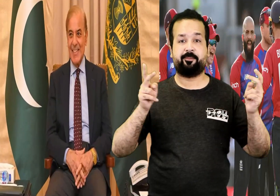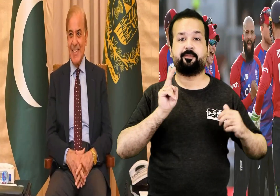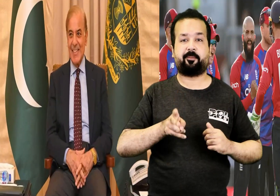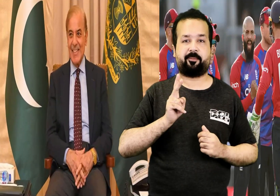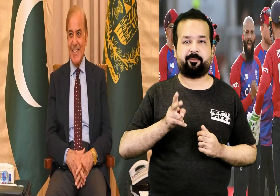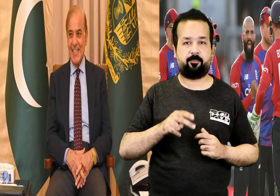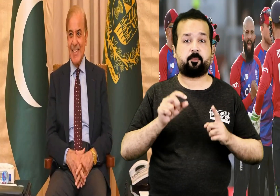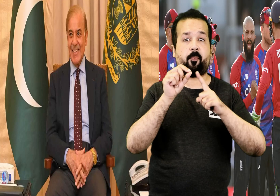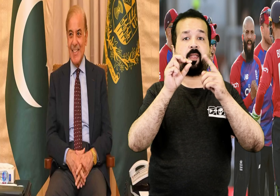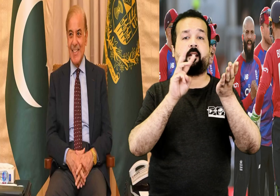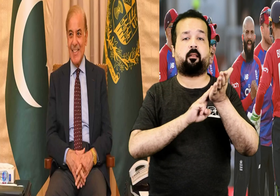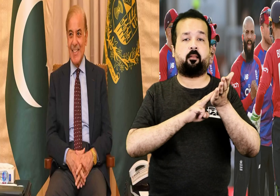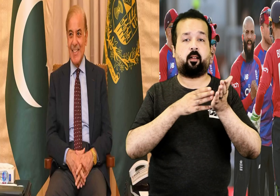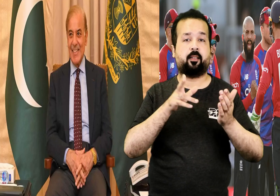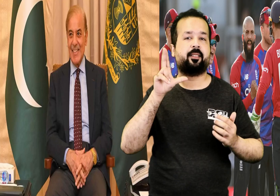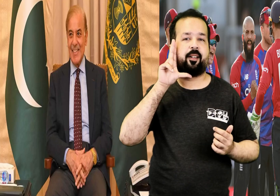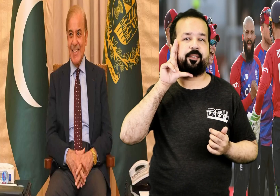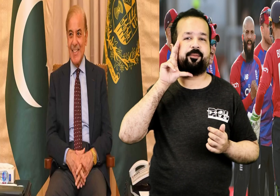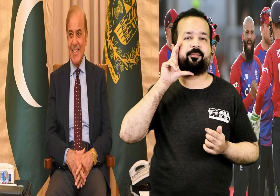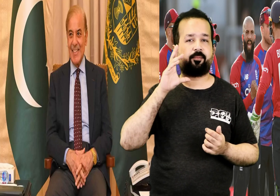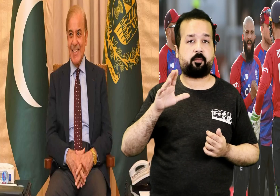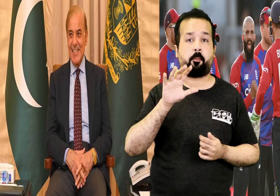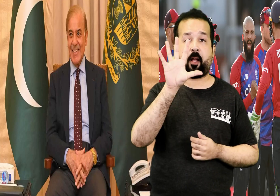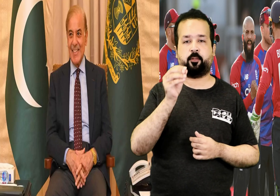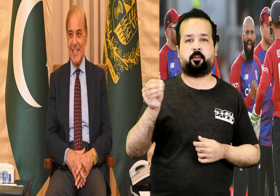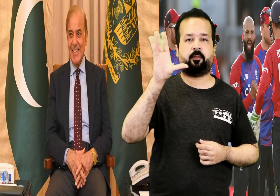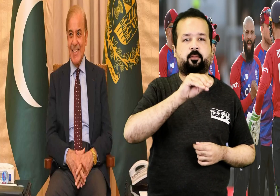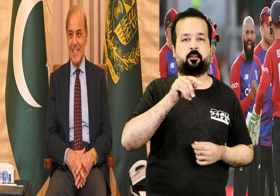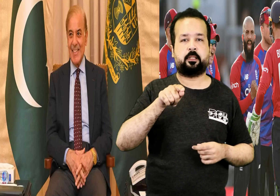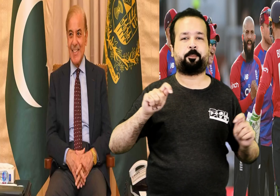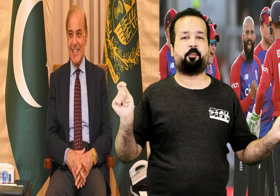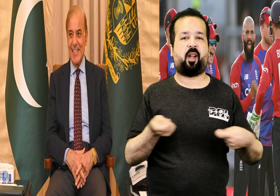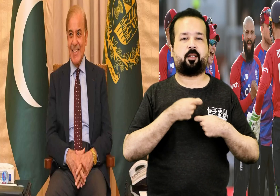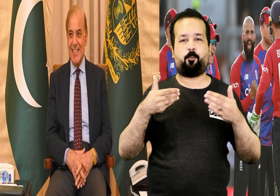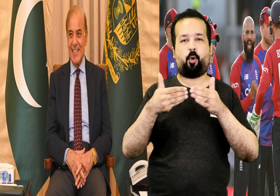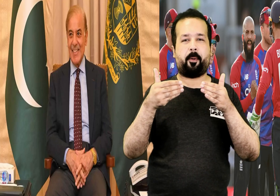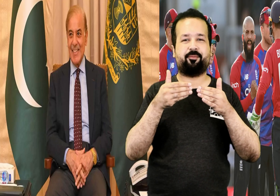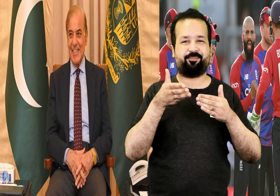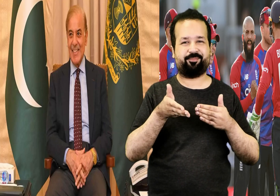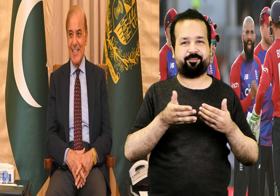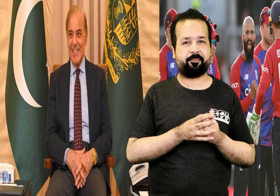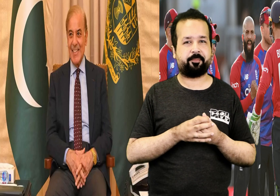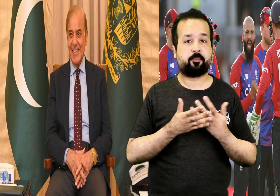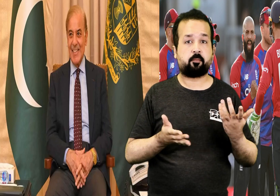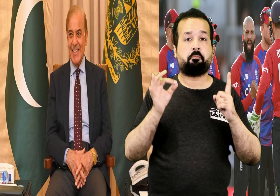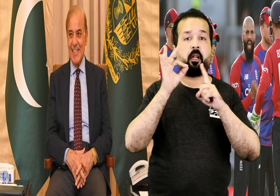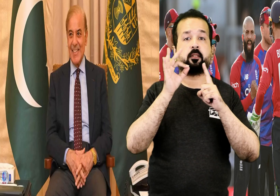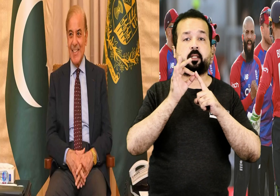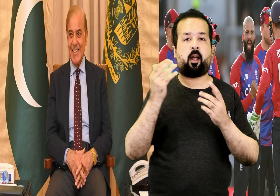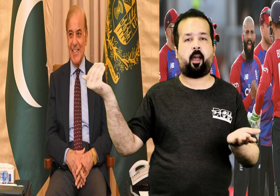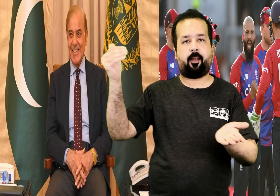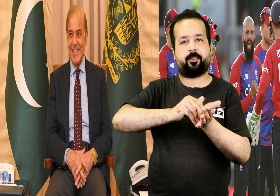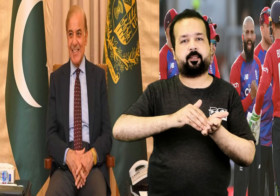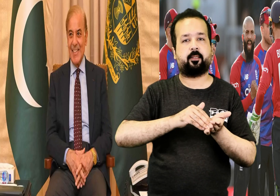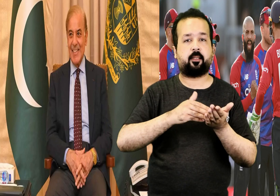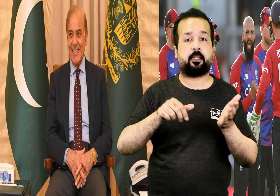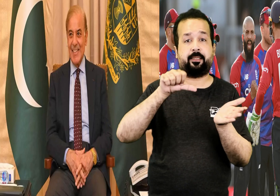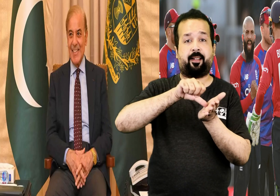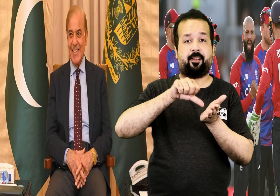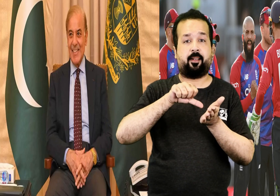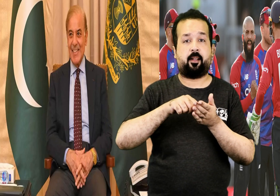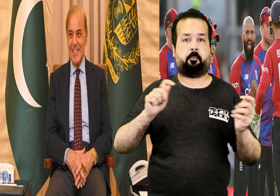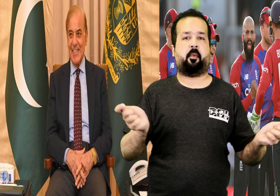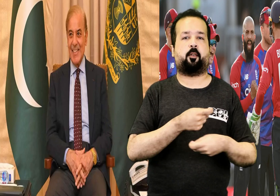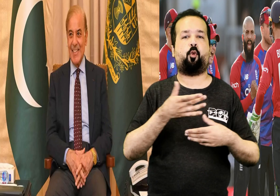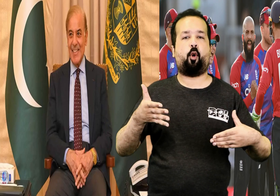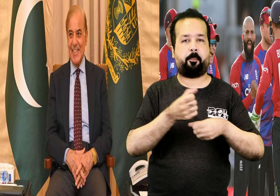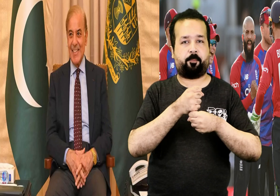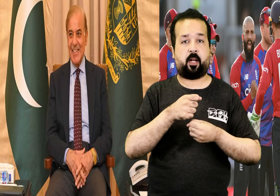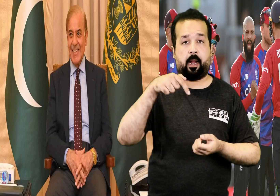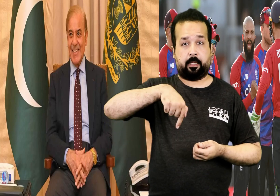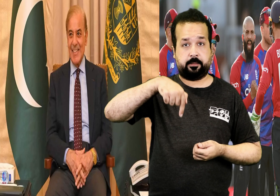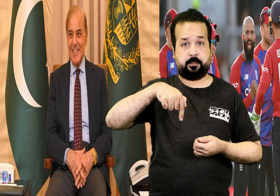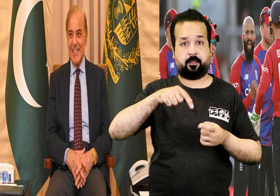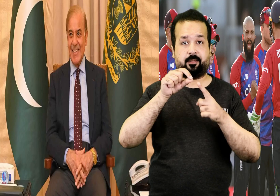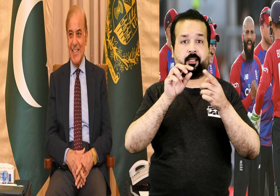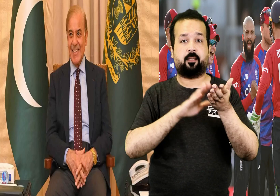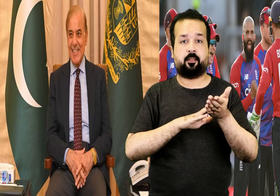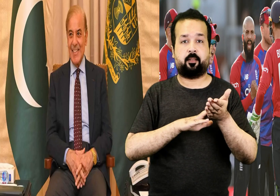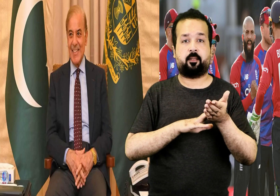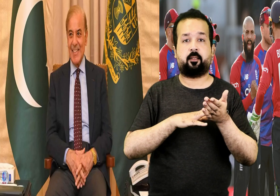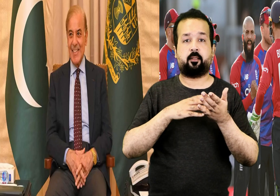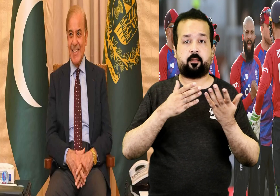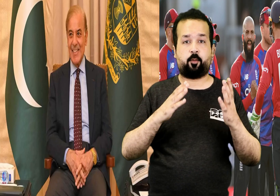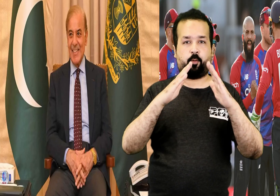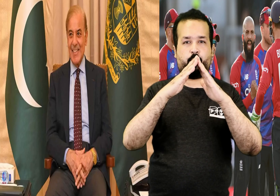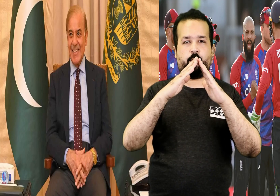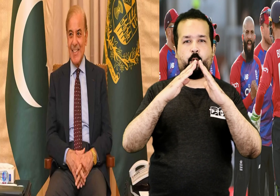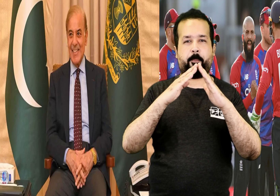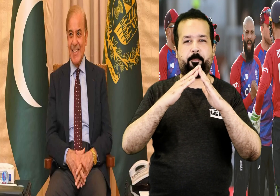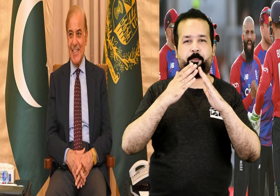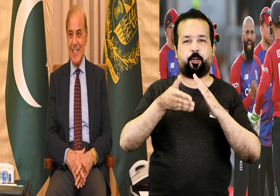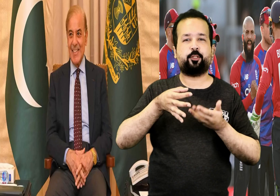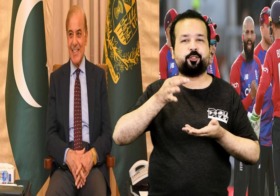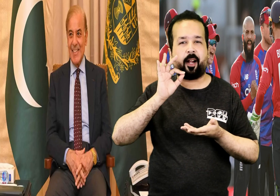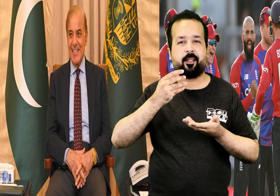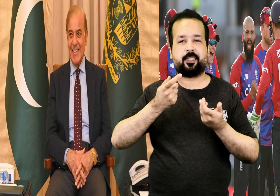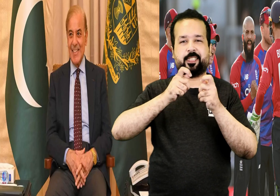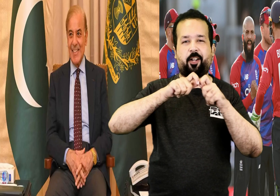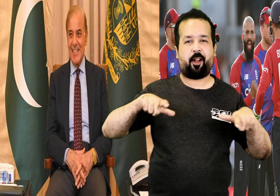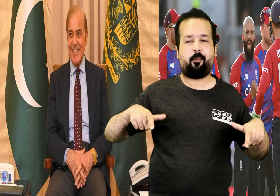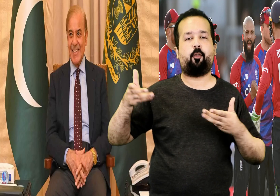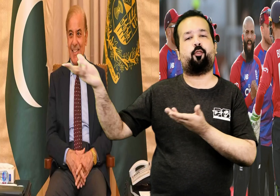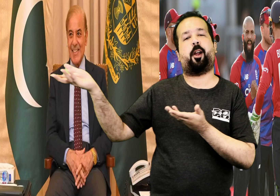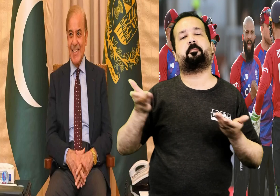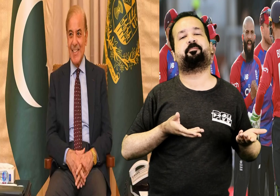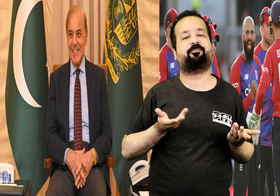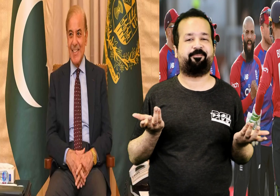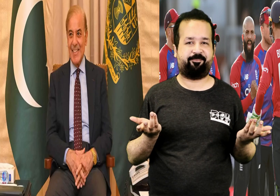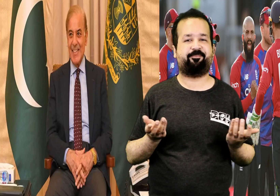According to the sources, Prime Minister Muhammad Shehbaz Sharif has invited the England cricket team to tea at the Prime Minister's House this evening. The England cricket team is in Pakistan for the Test series.